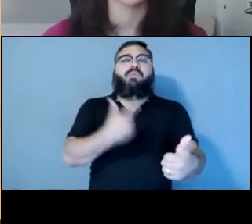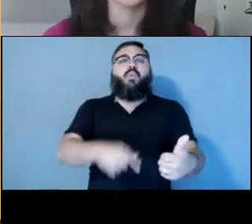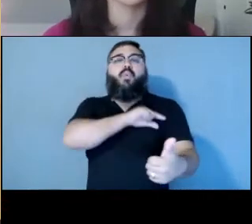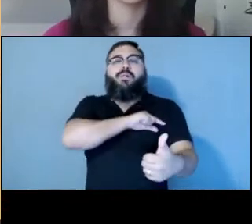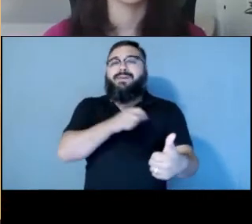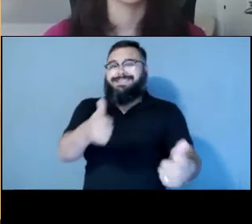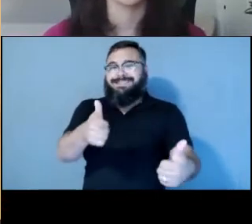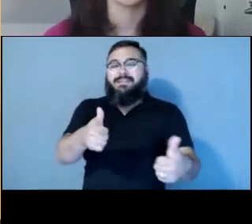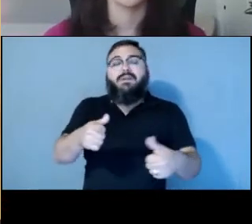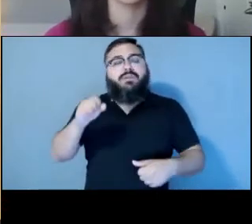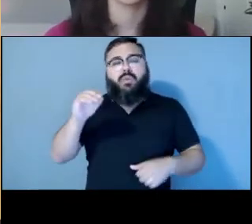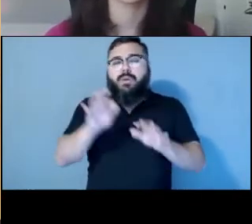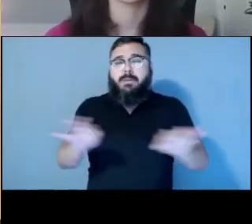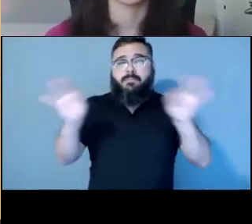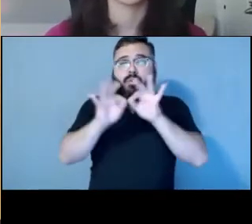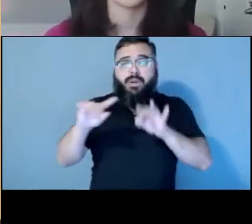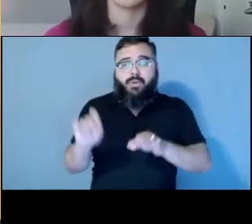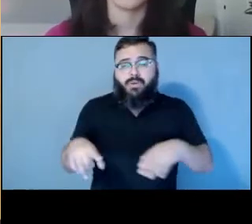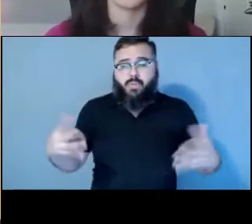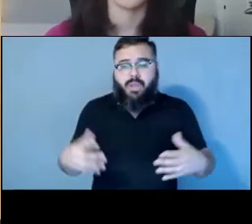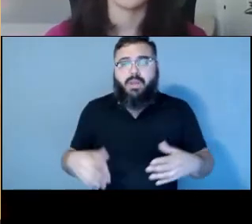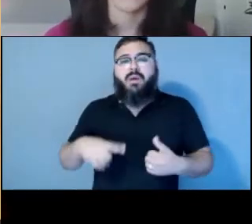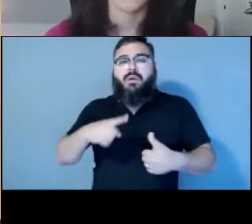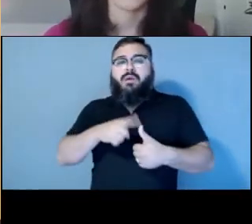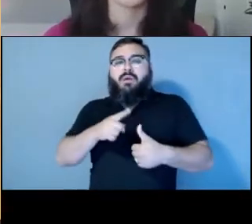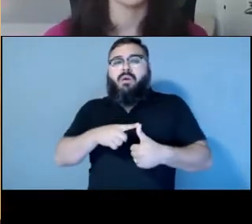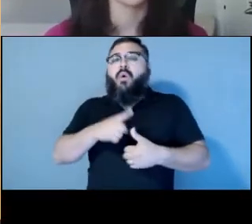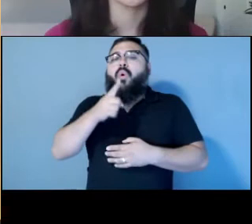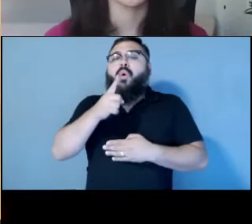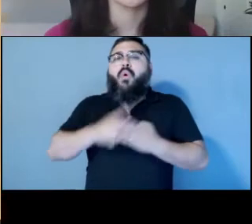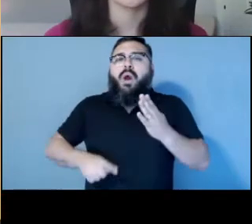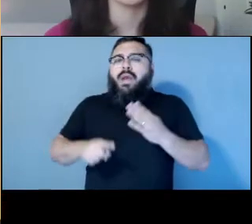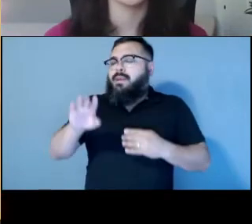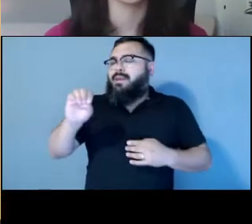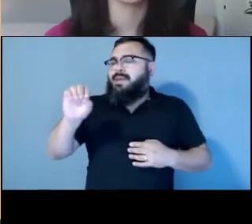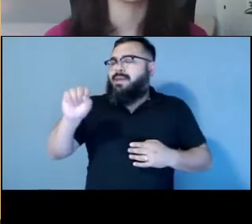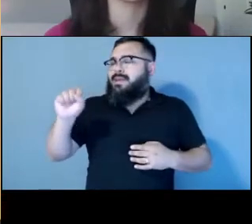So the key questions here are one, what are the essential job functions? Usually in, an employment listing